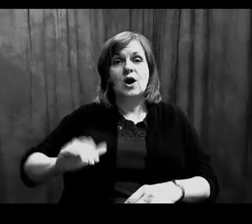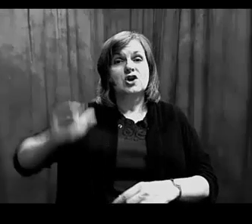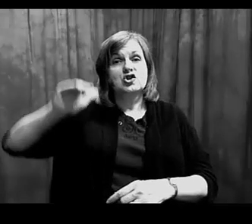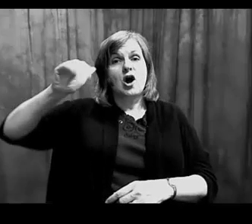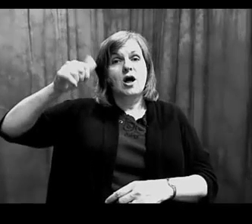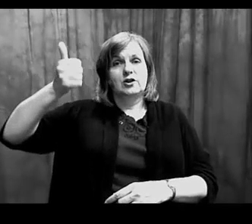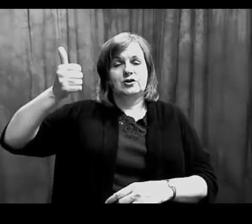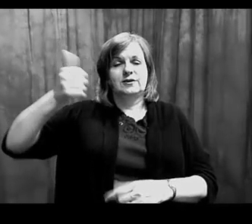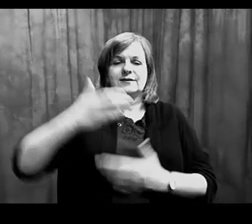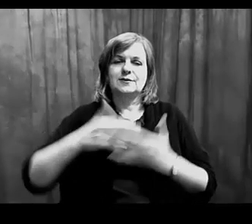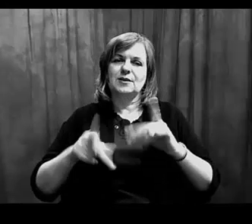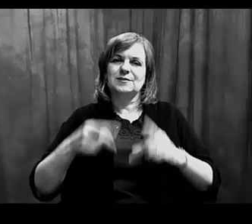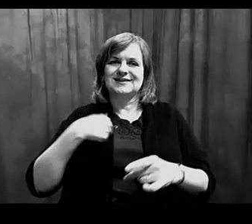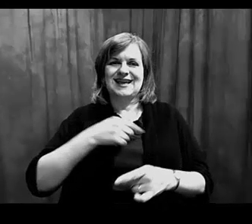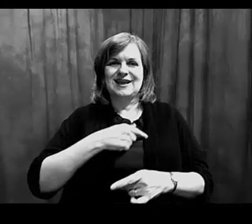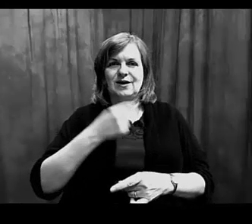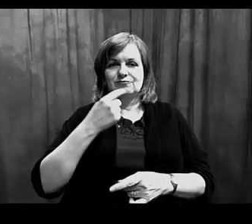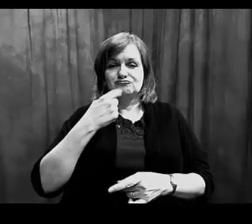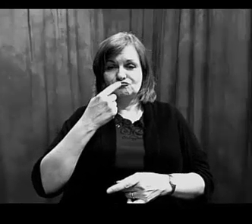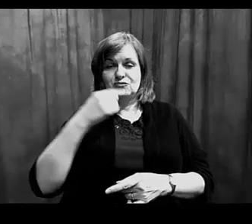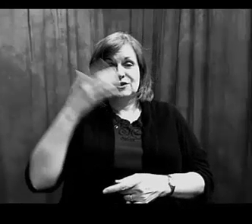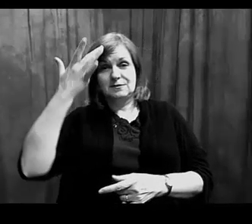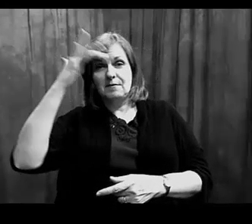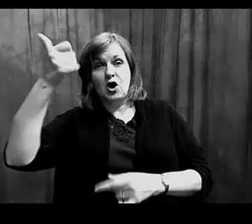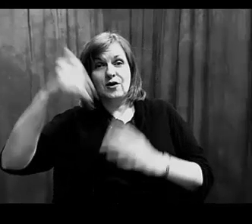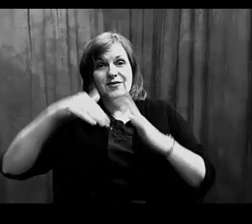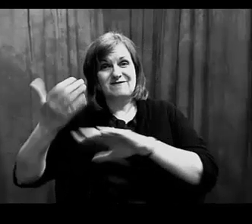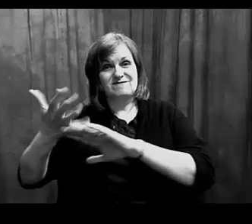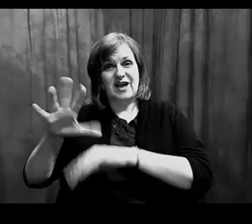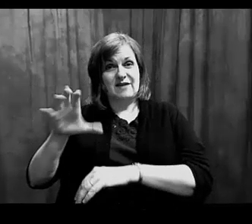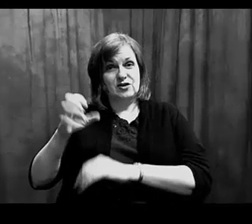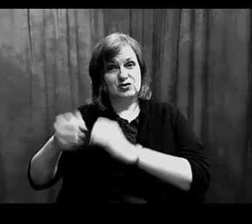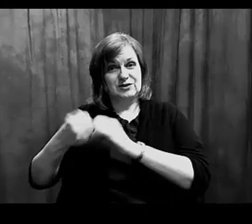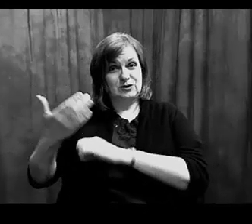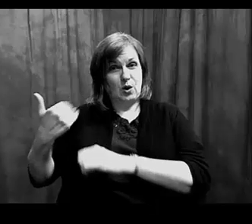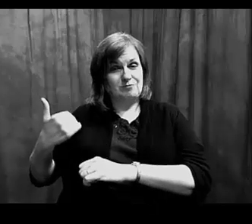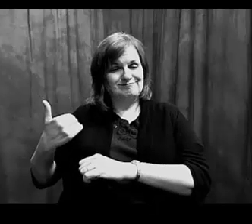some will argue that we're smarter some will argue that we're not